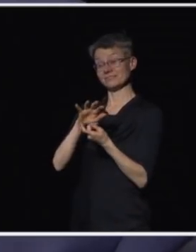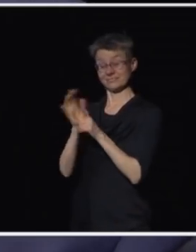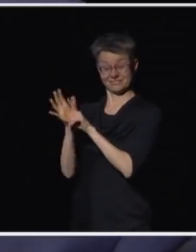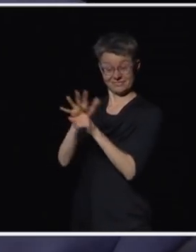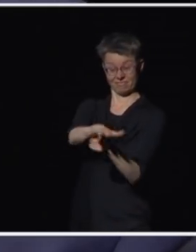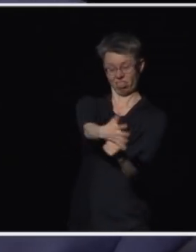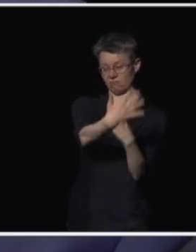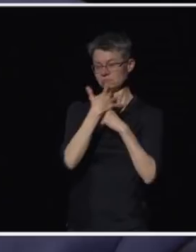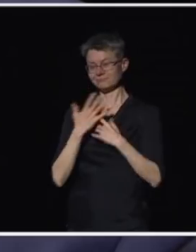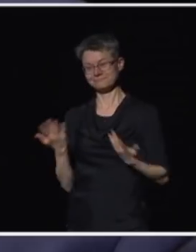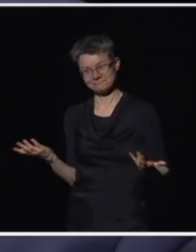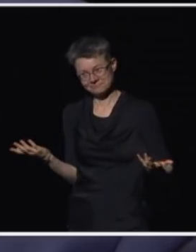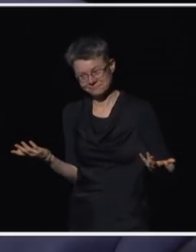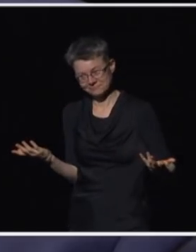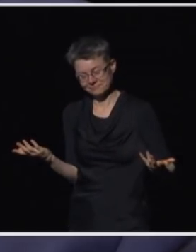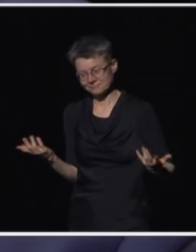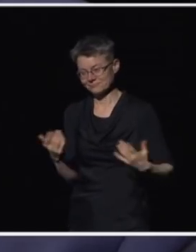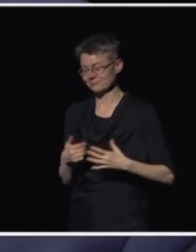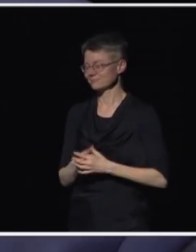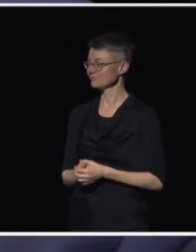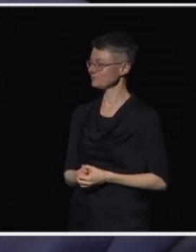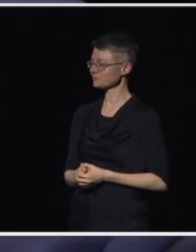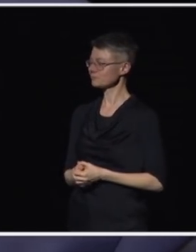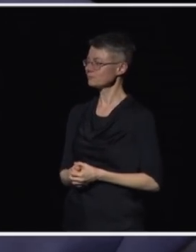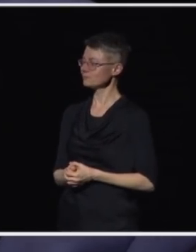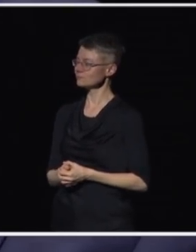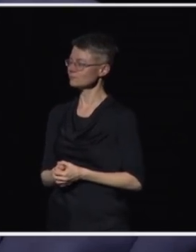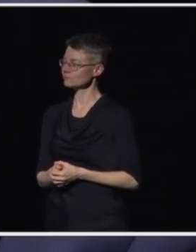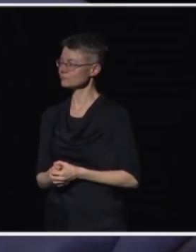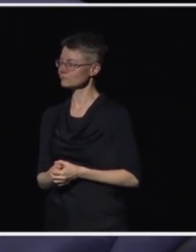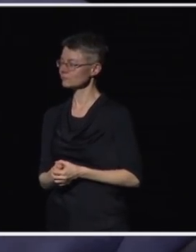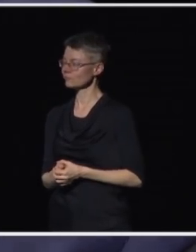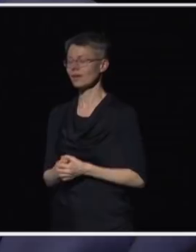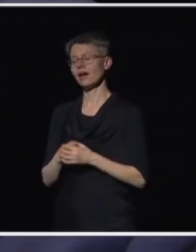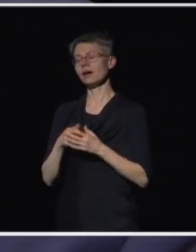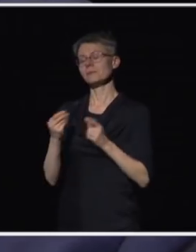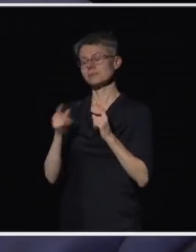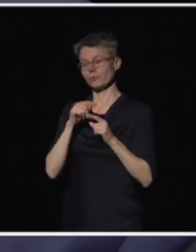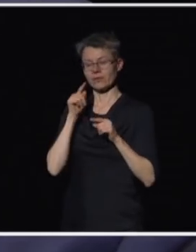I think, you know, there can be too much drawn from that event to, you know, Trump's election.